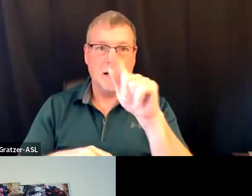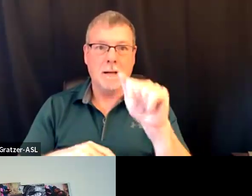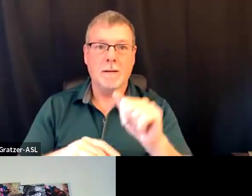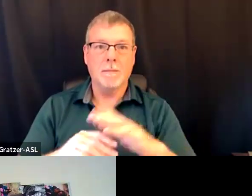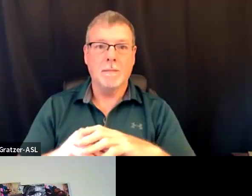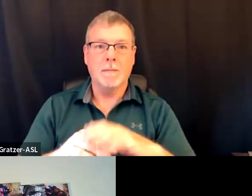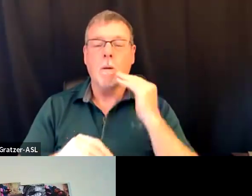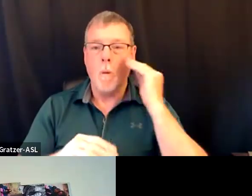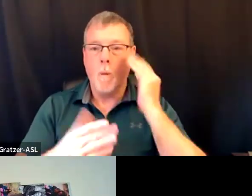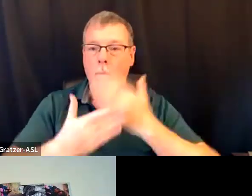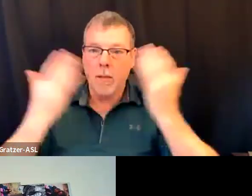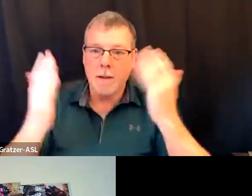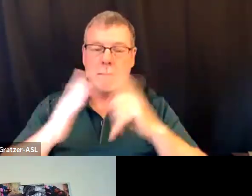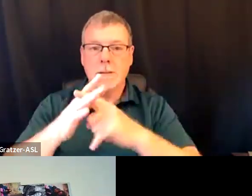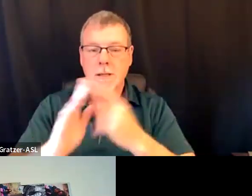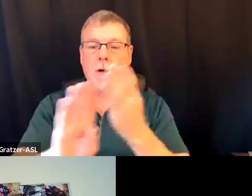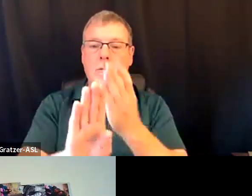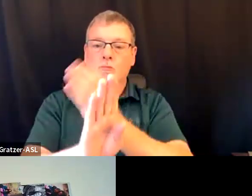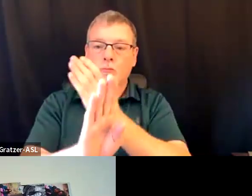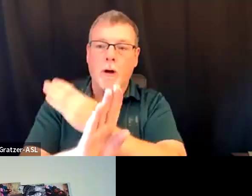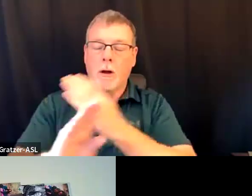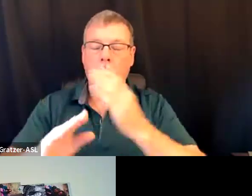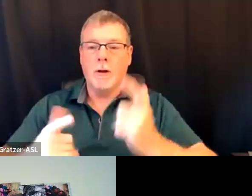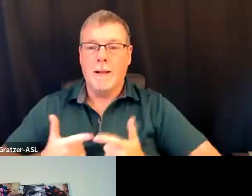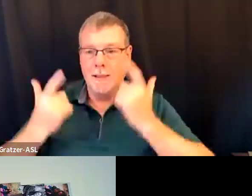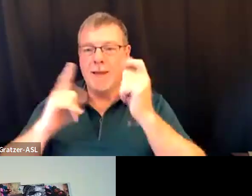of homelessness started, prior living situation, so on and so forth. So...